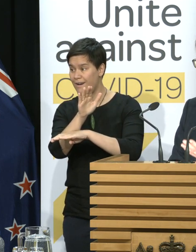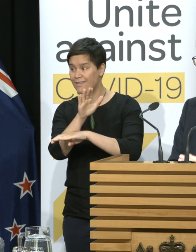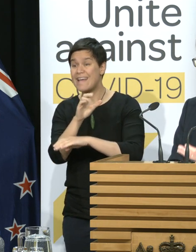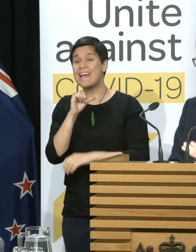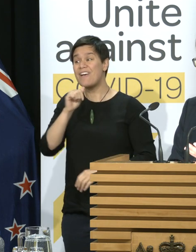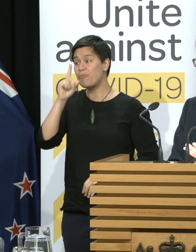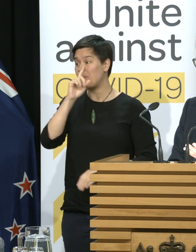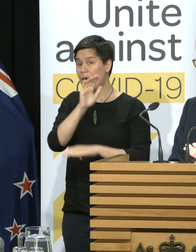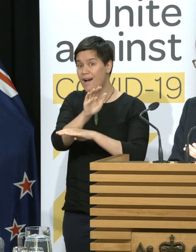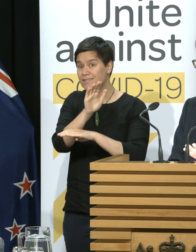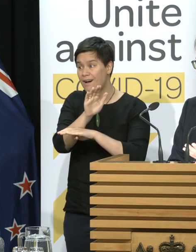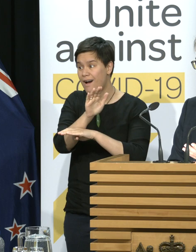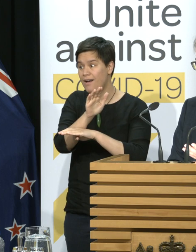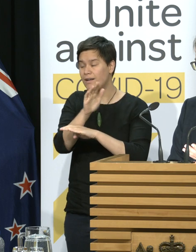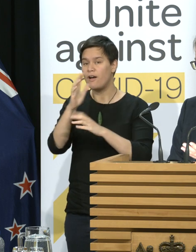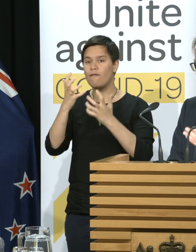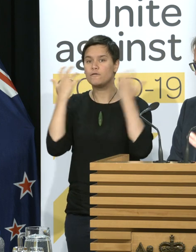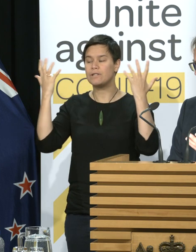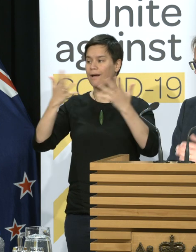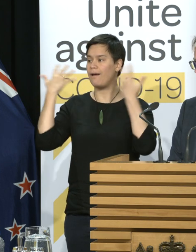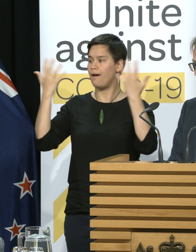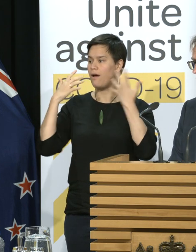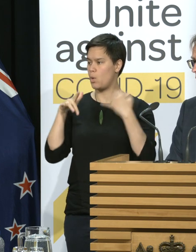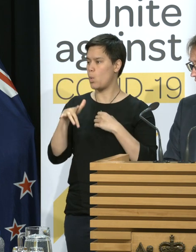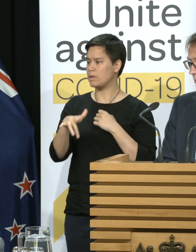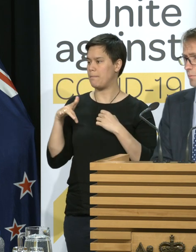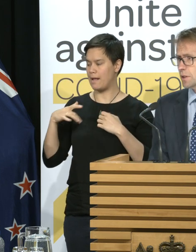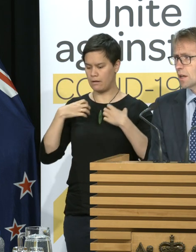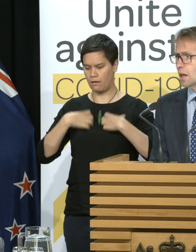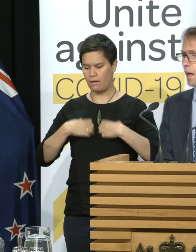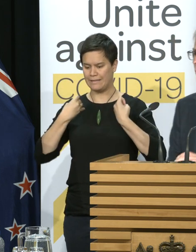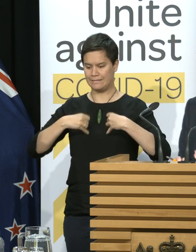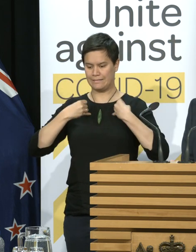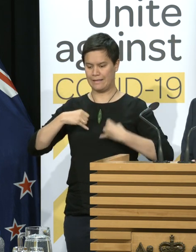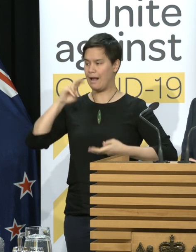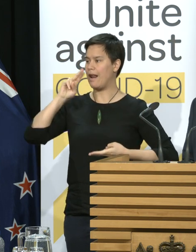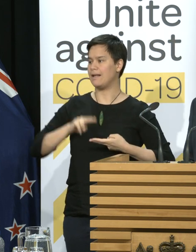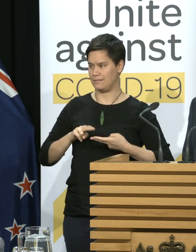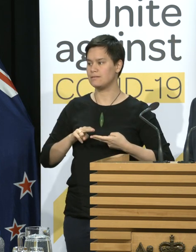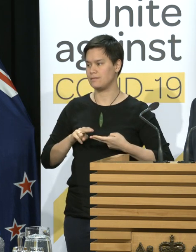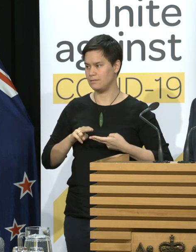So that will reflect less people with symptoms. Our most important surveillance testing